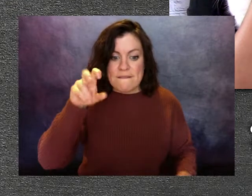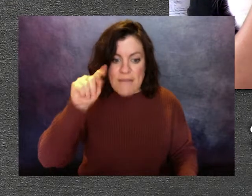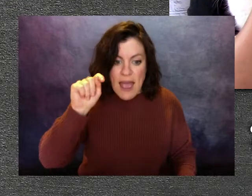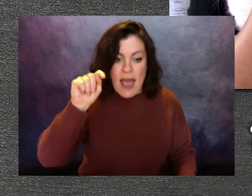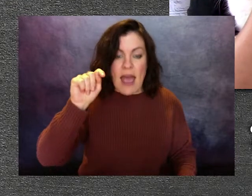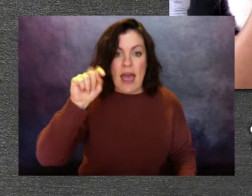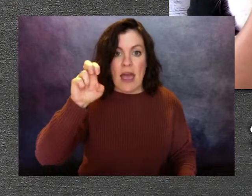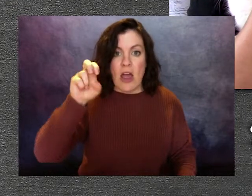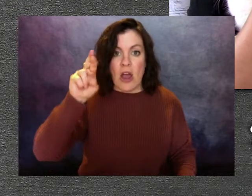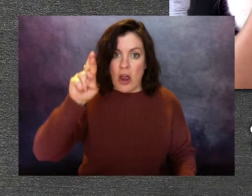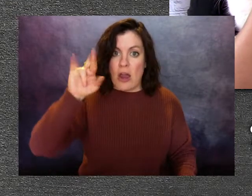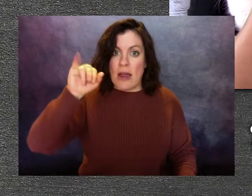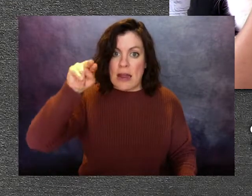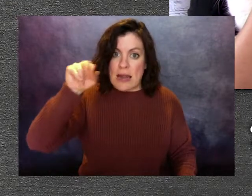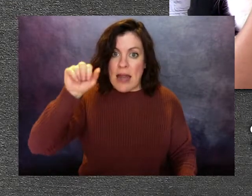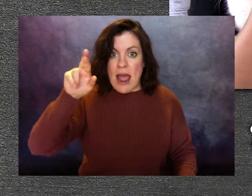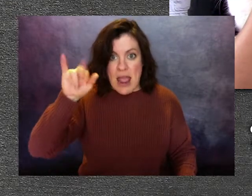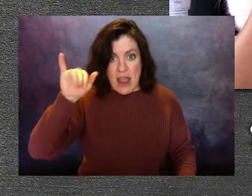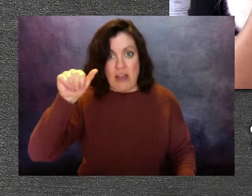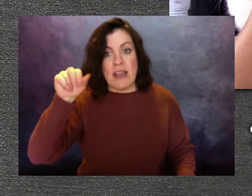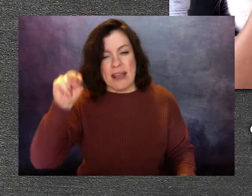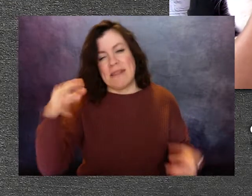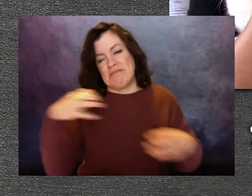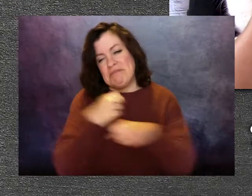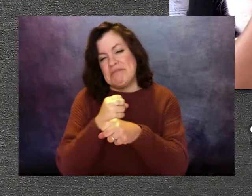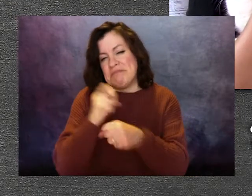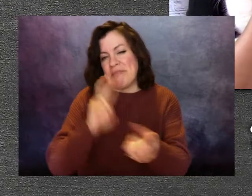A veterinarian is a special kind of doctor,